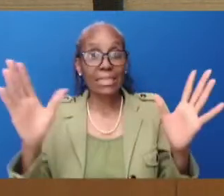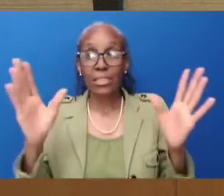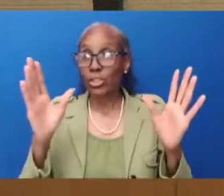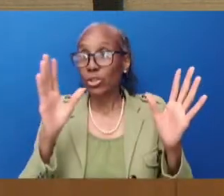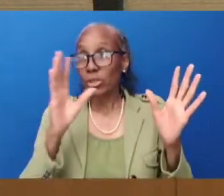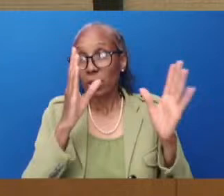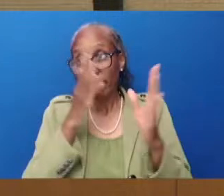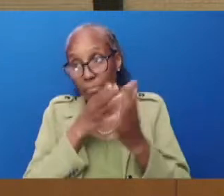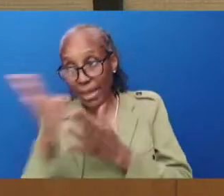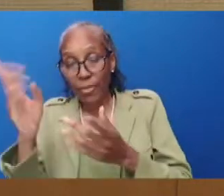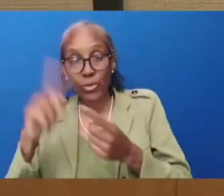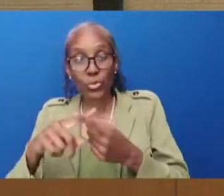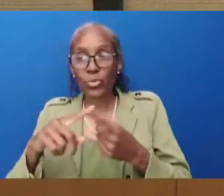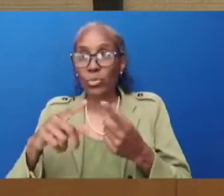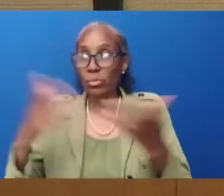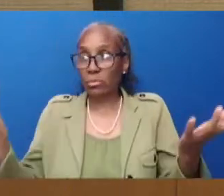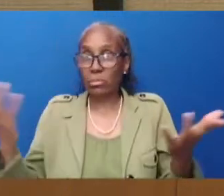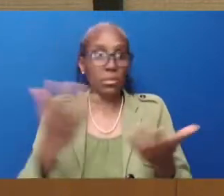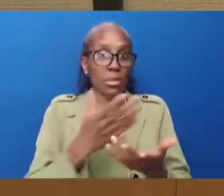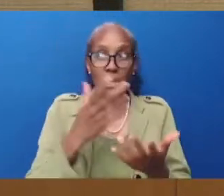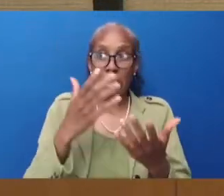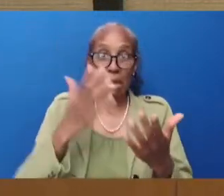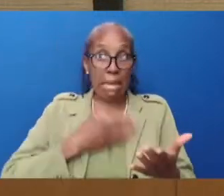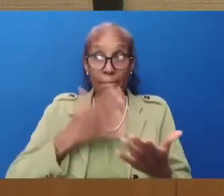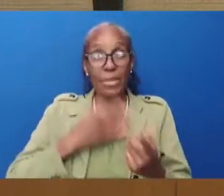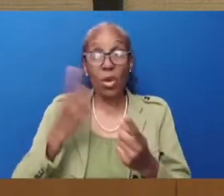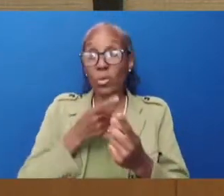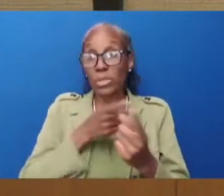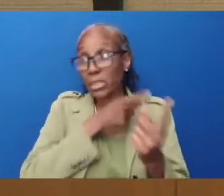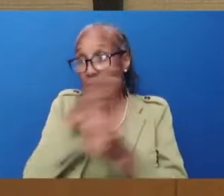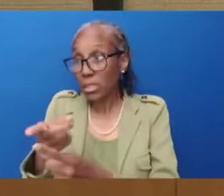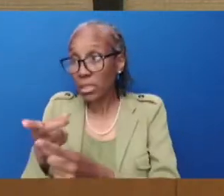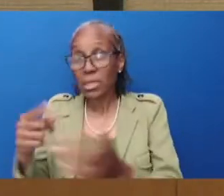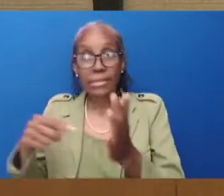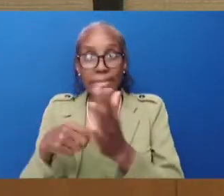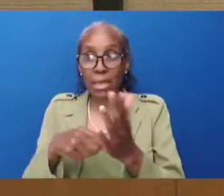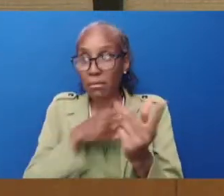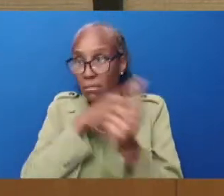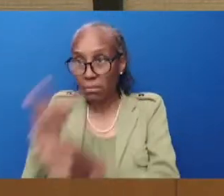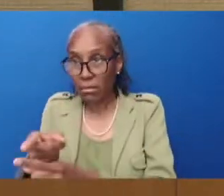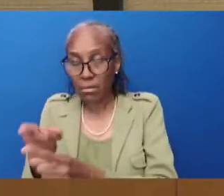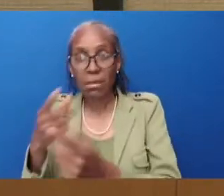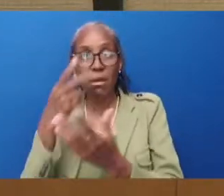FRESH FOOD, FIELD TRIPS, OR CLEAR ROUTE TO HAPPINESS THAT